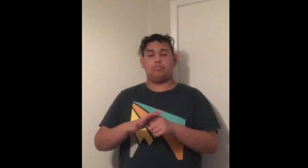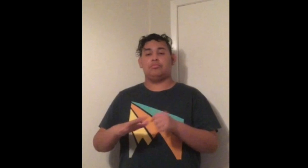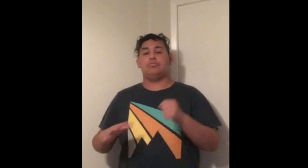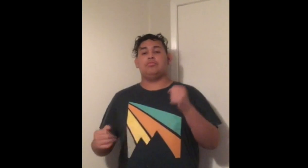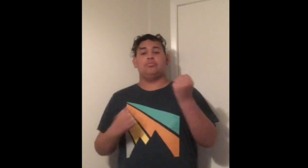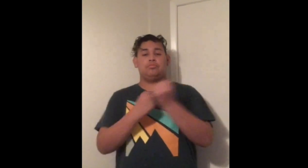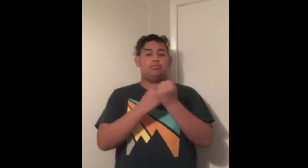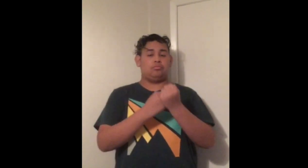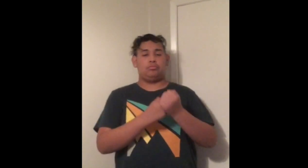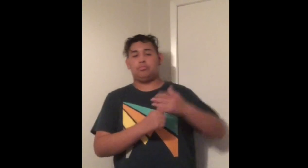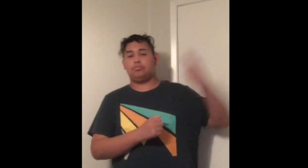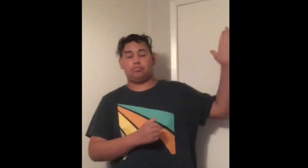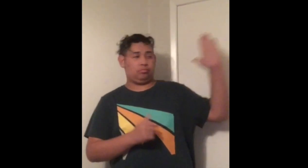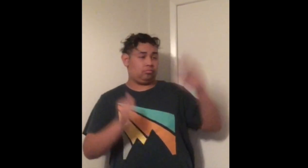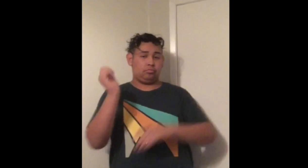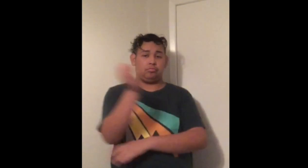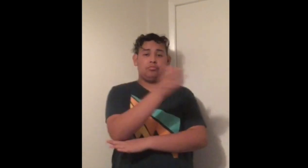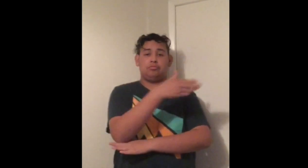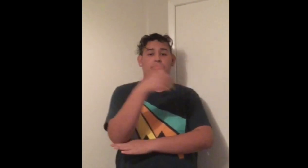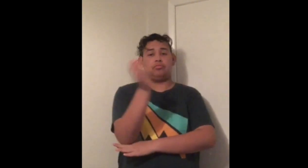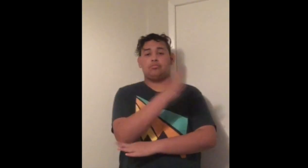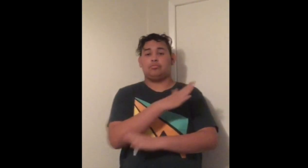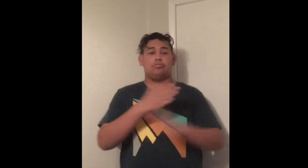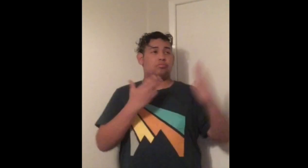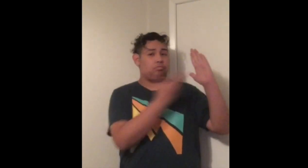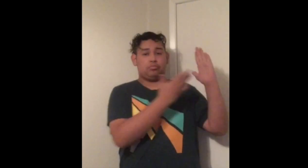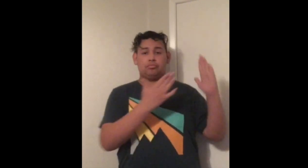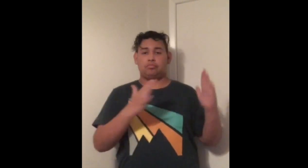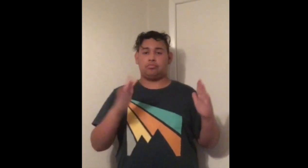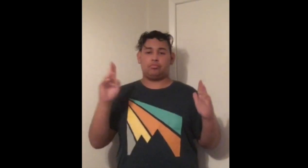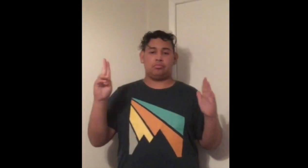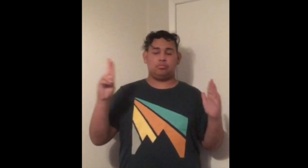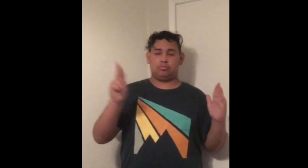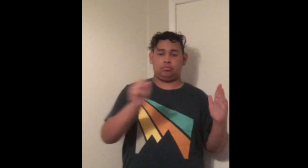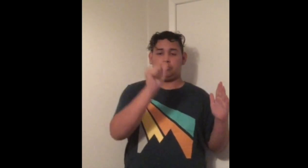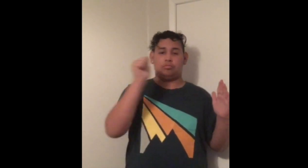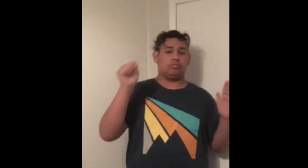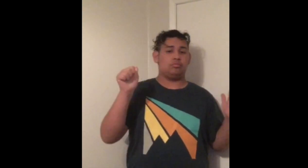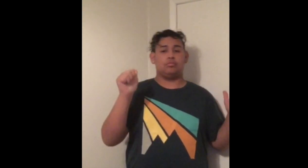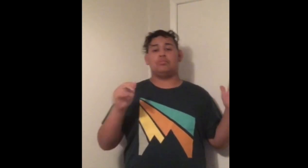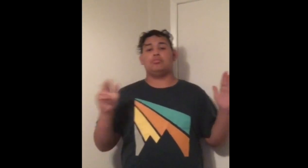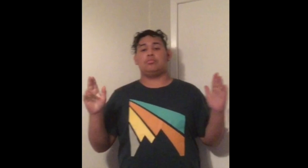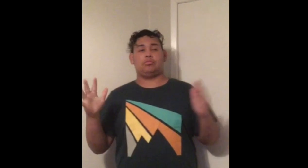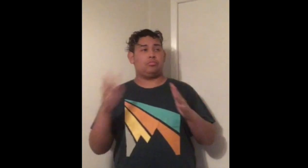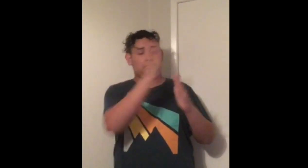Pledge allegiance to the flag. Of the United States of America.